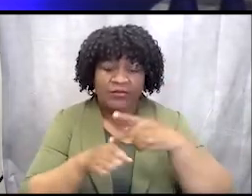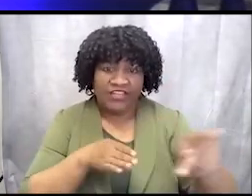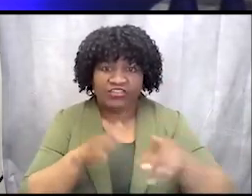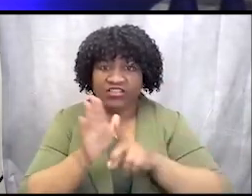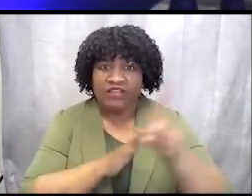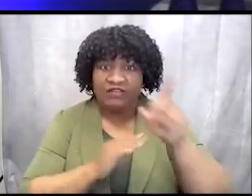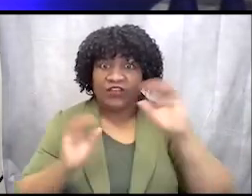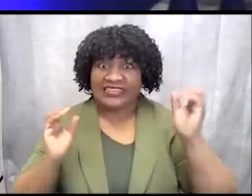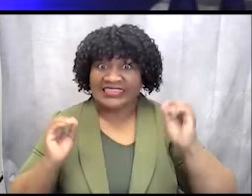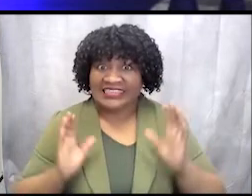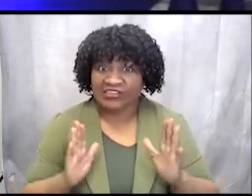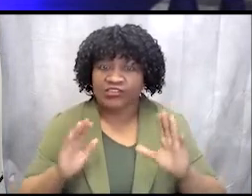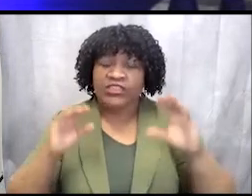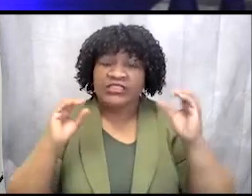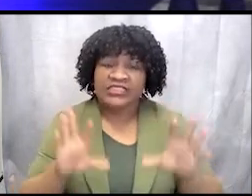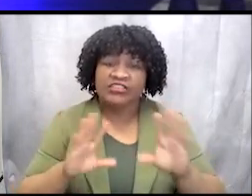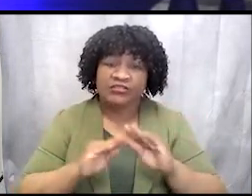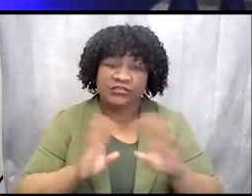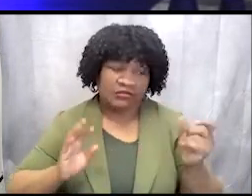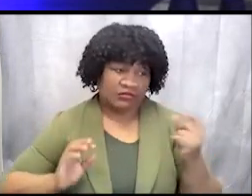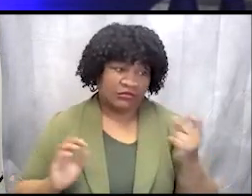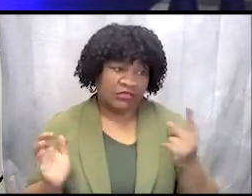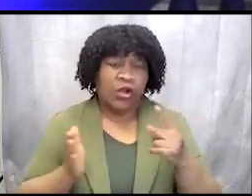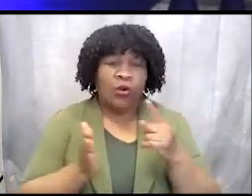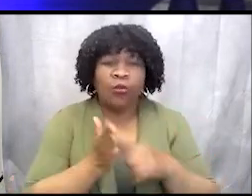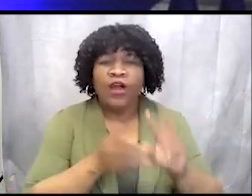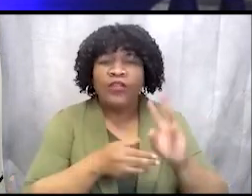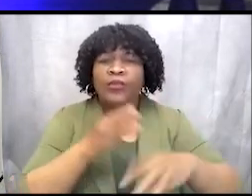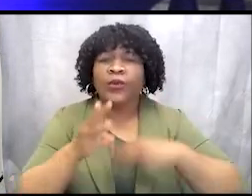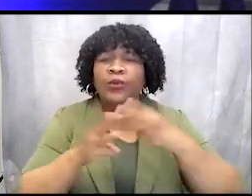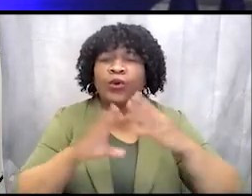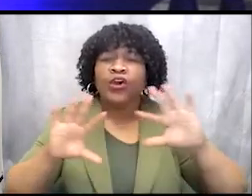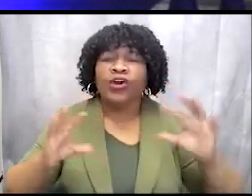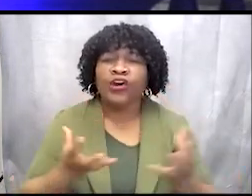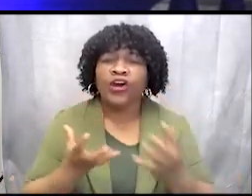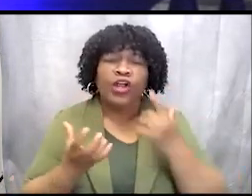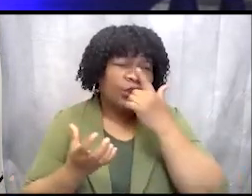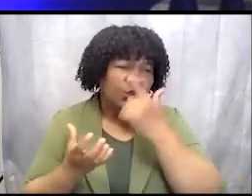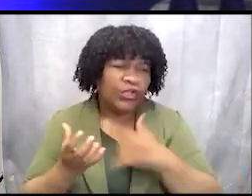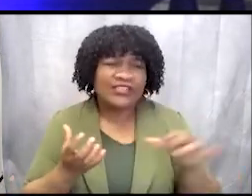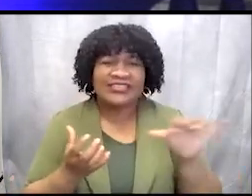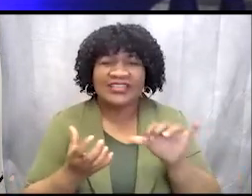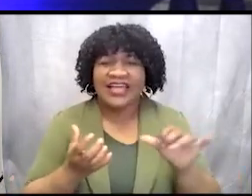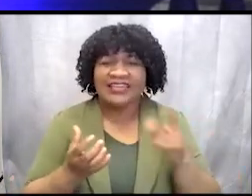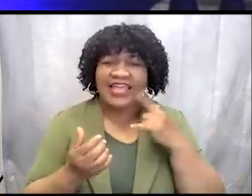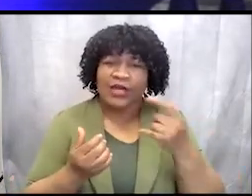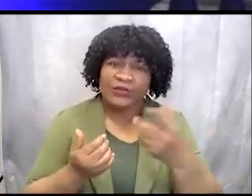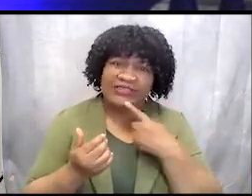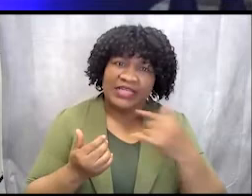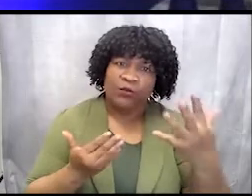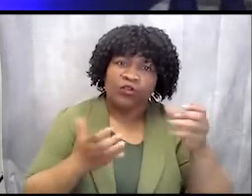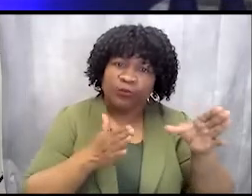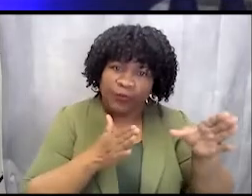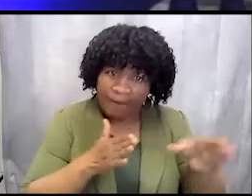so that they understand what that world looks like that we say we are preparing our children for.